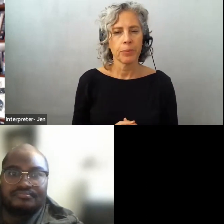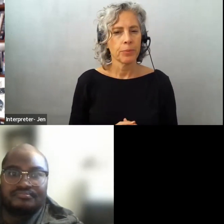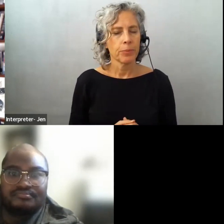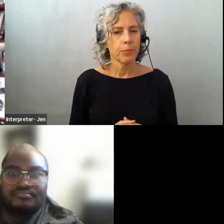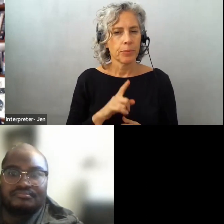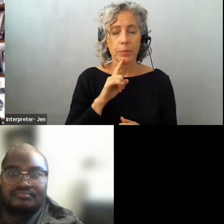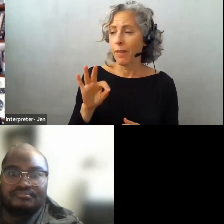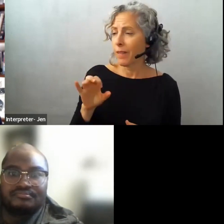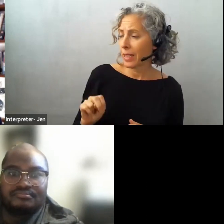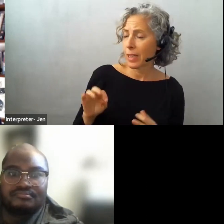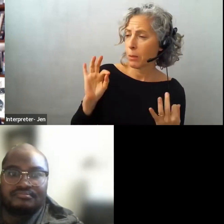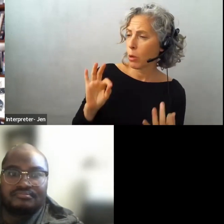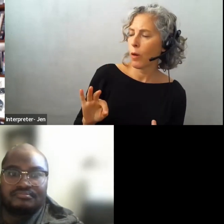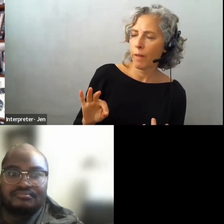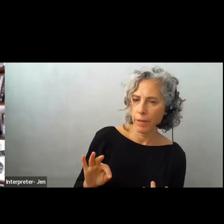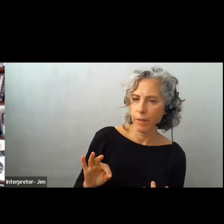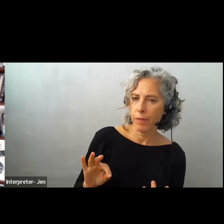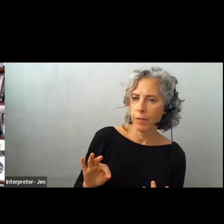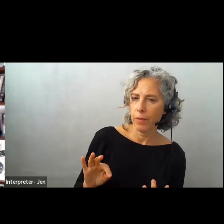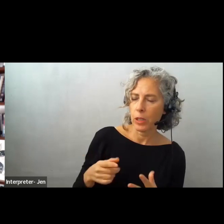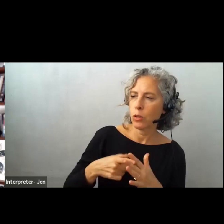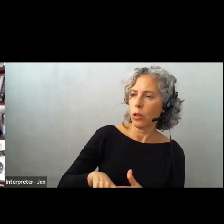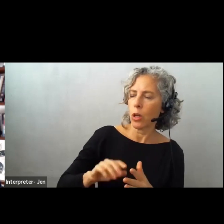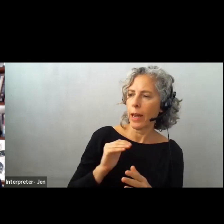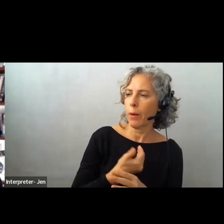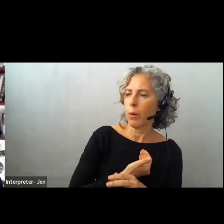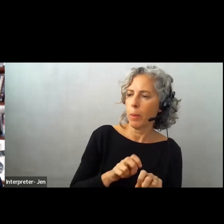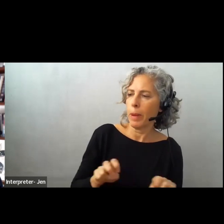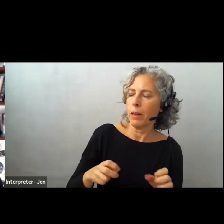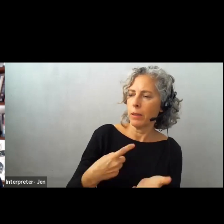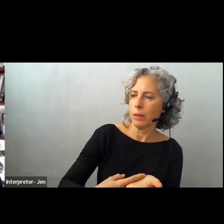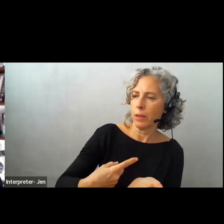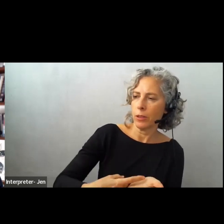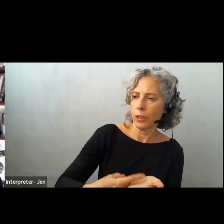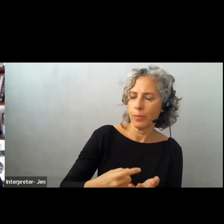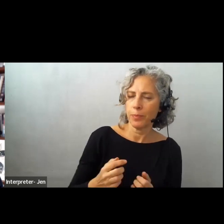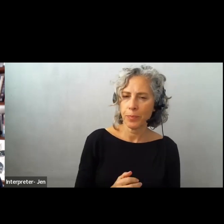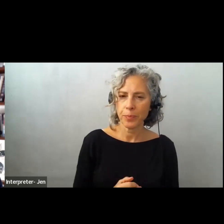perfect you out for a bit of our panel discussion, because the